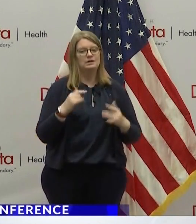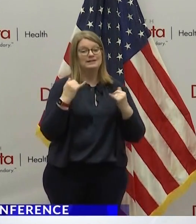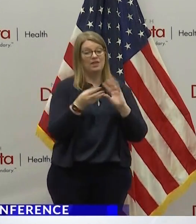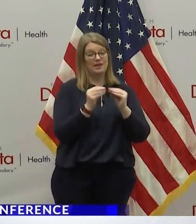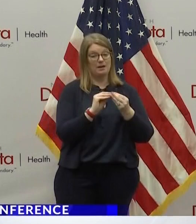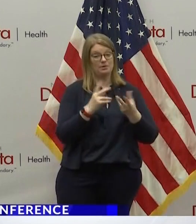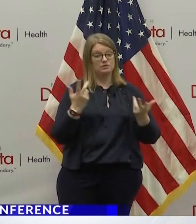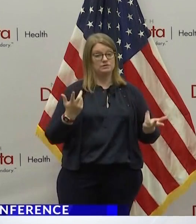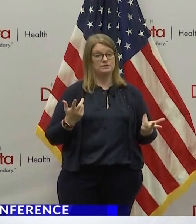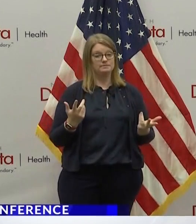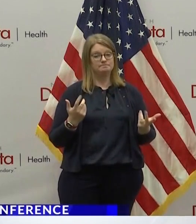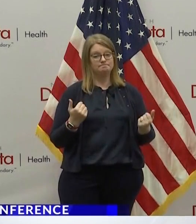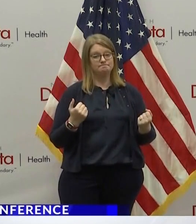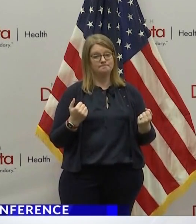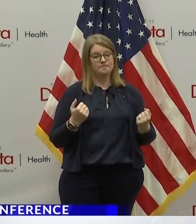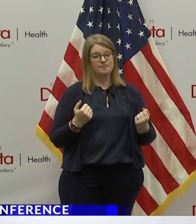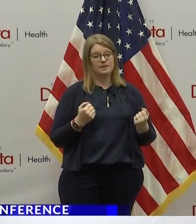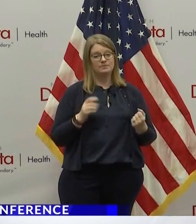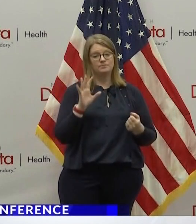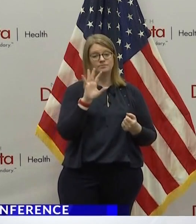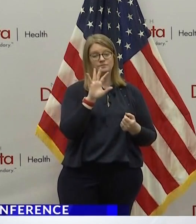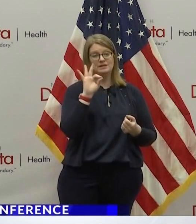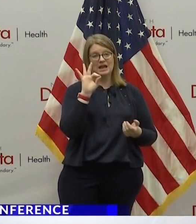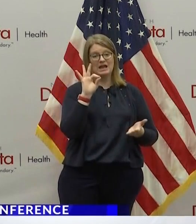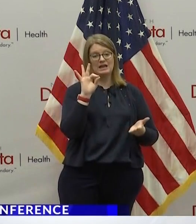WE'RE GOING TO LOOK AT NUMBERS AND HEAR FROM THE MAJORITY LEADERS.